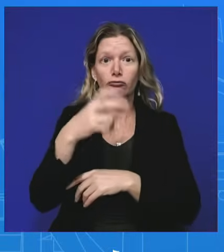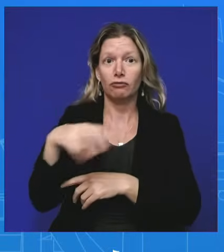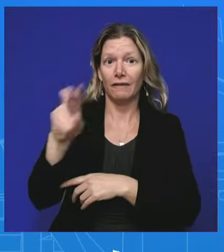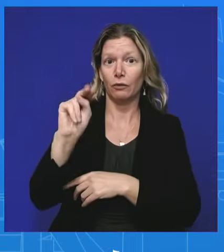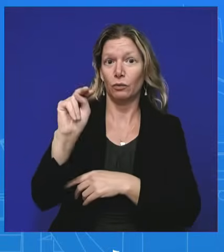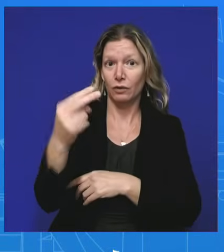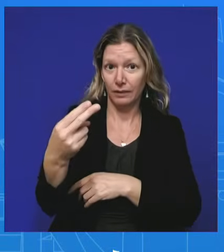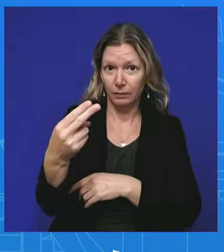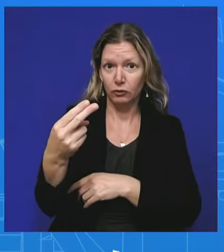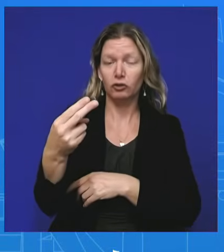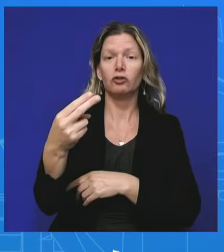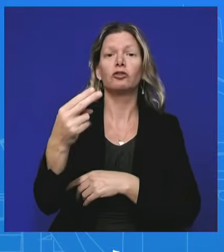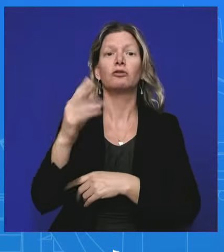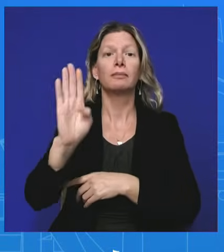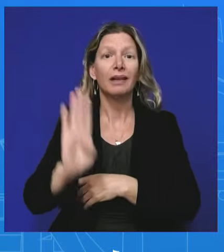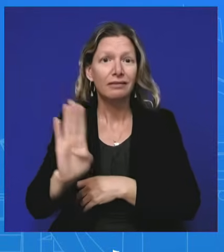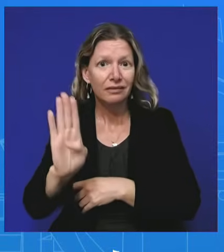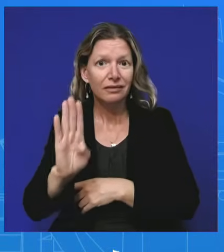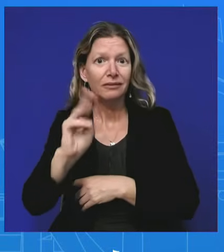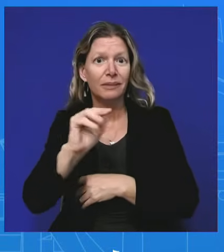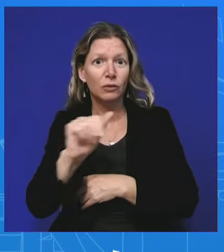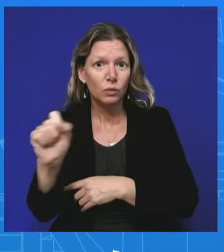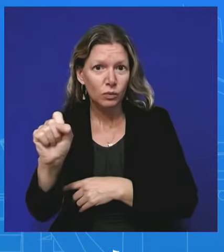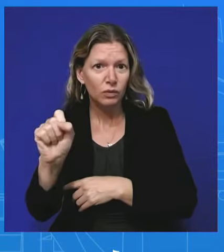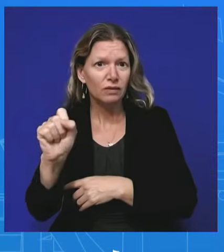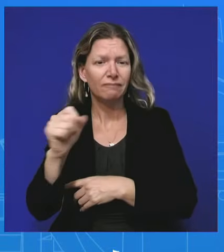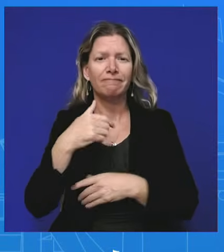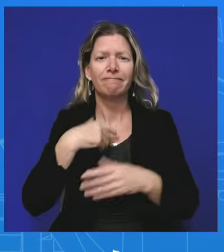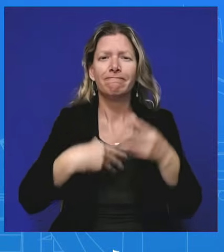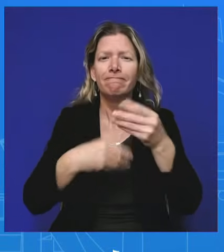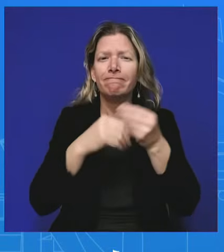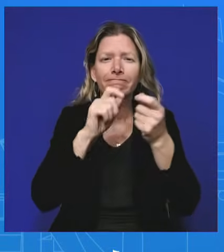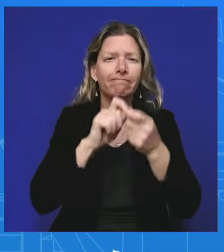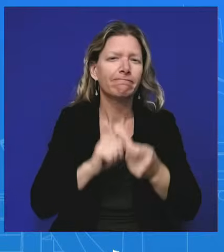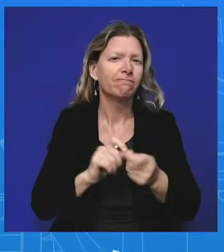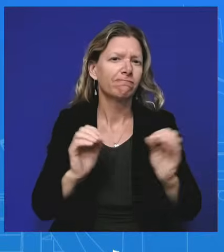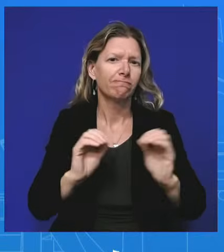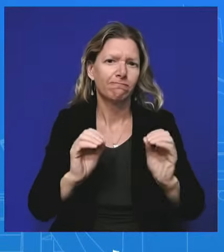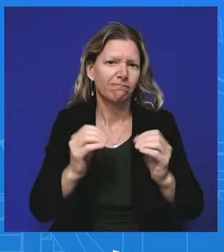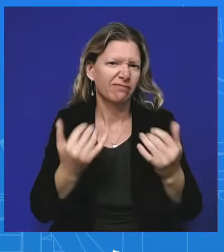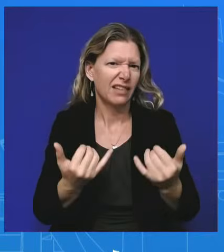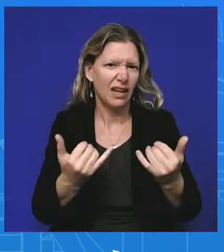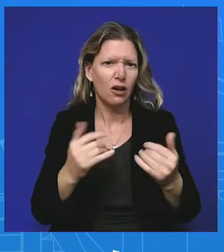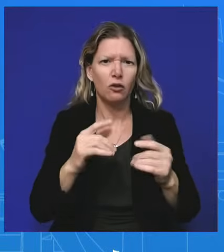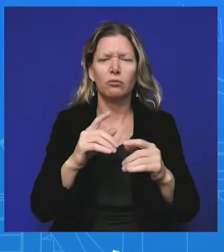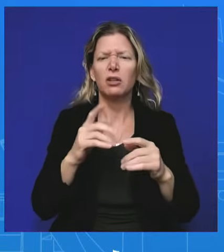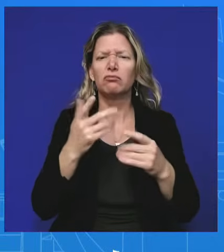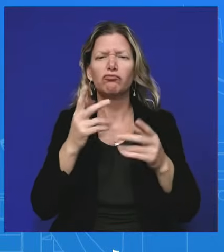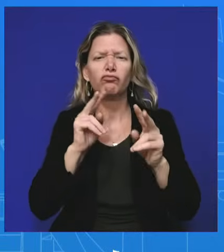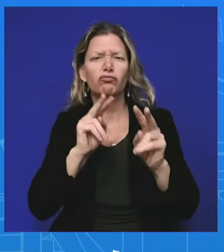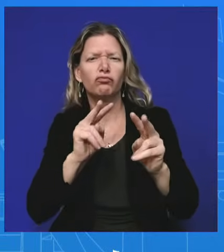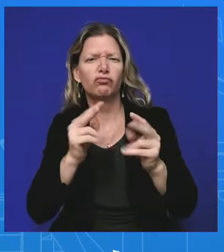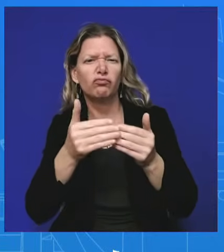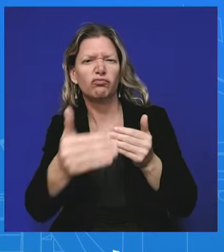but please stay tuned. On Thursday, the President and the First Lady will host President William Ruto and the First Lady,